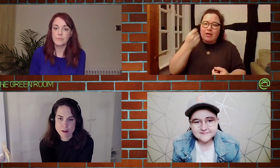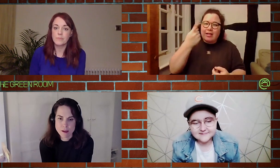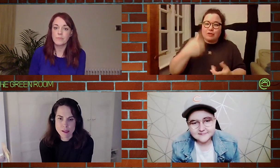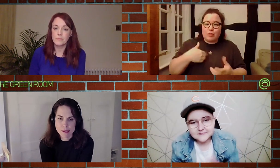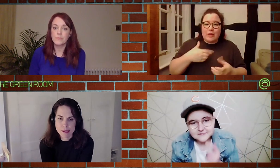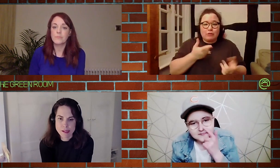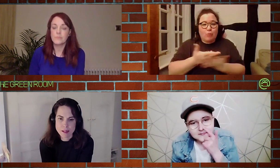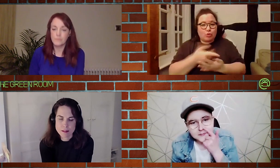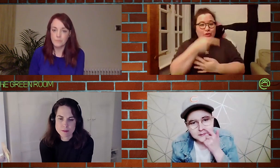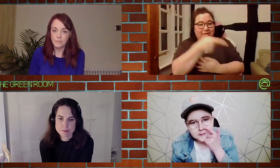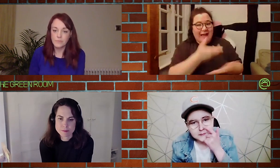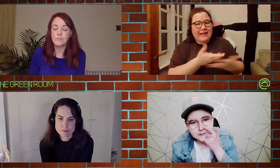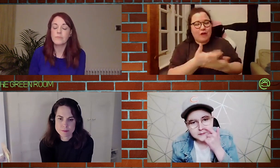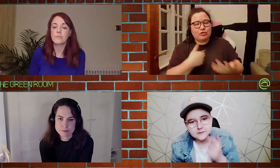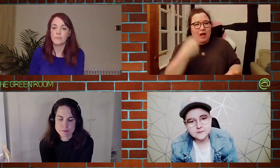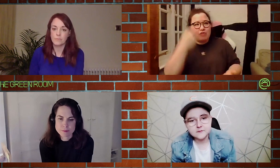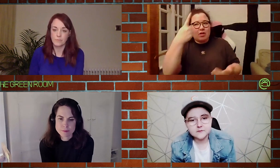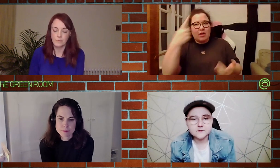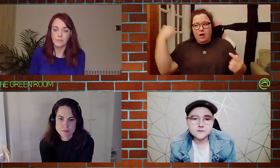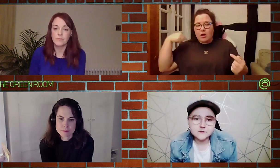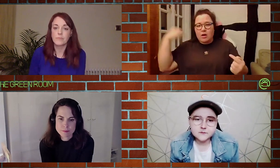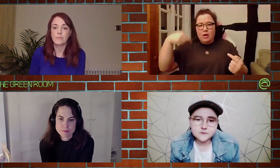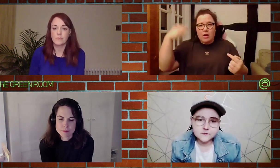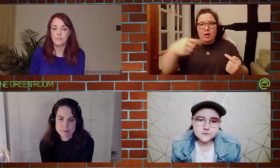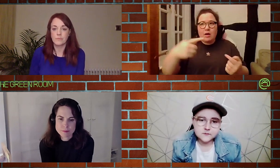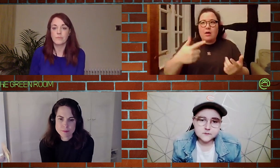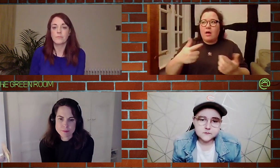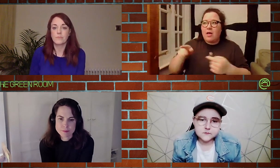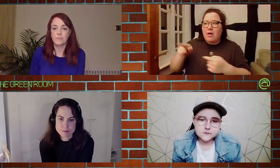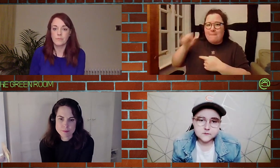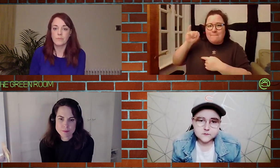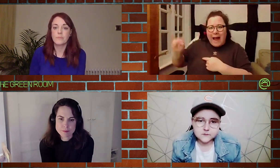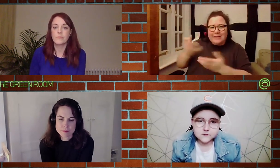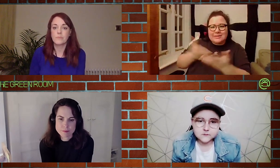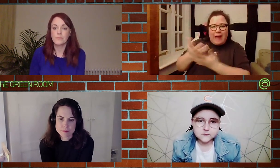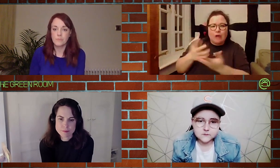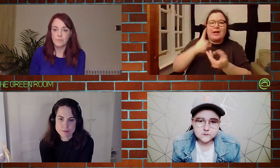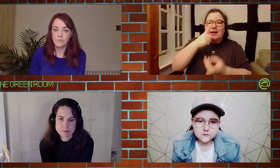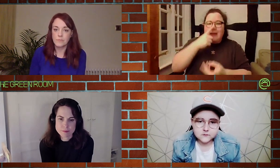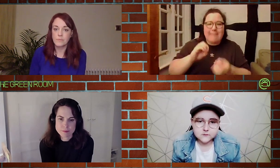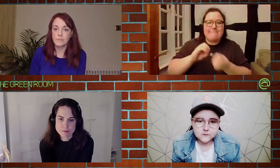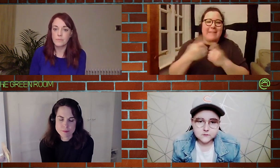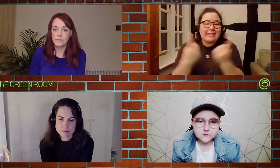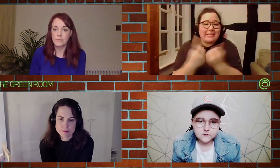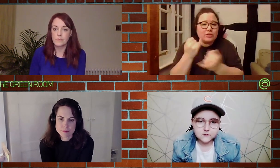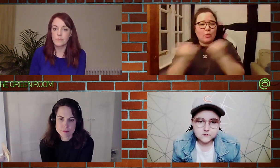train. Those all those are true things. When I talked to that counsellor I realised